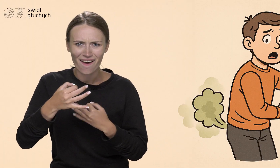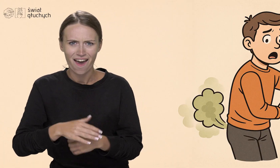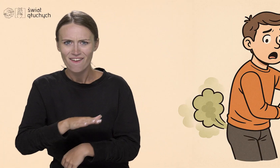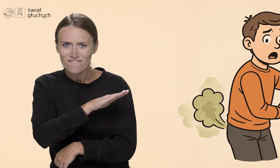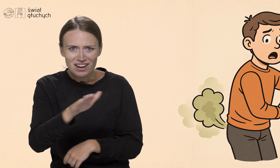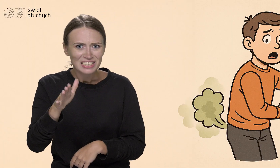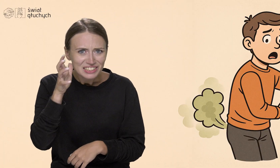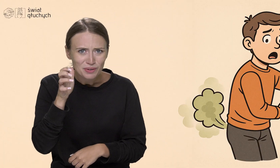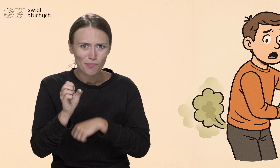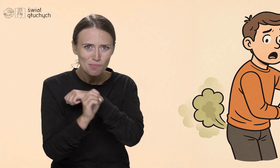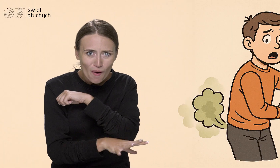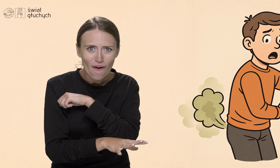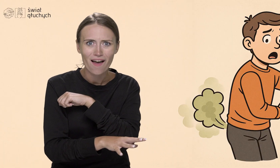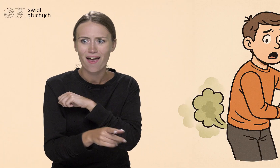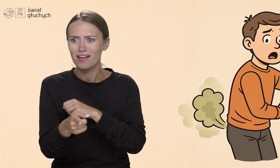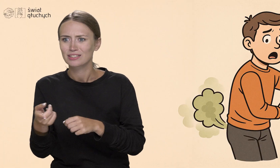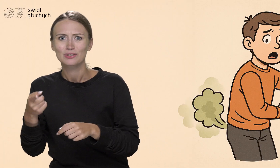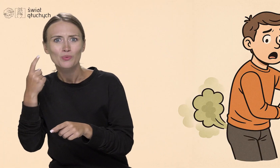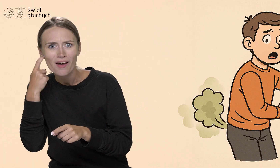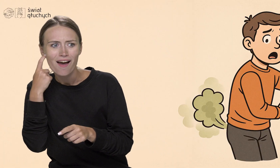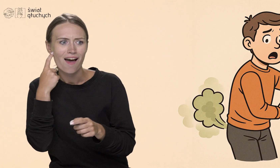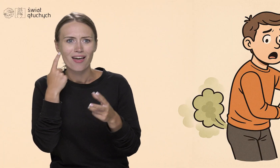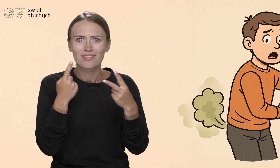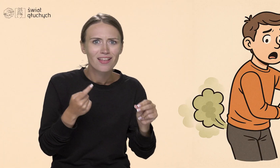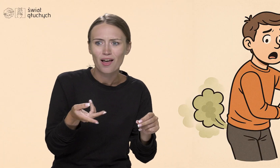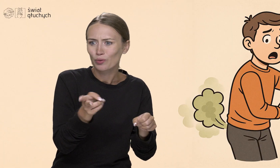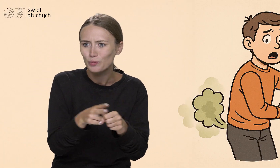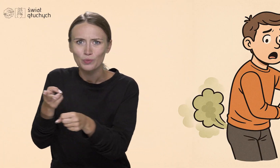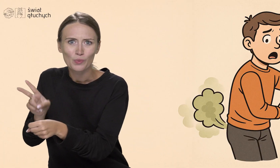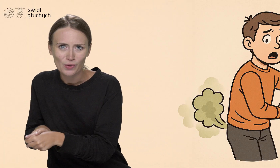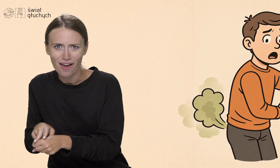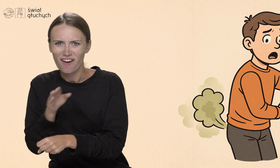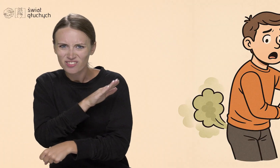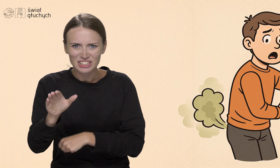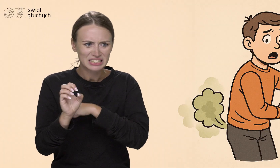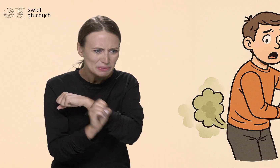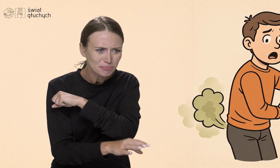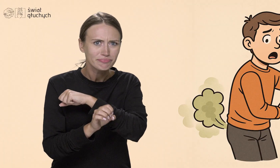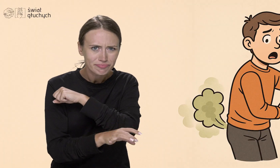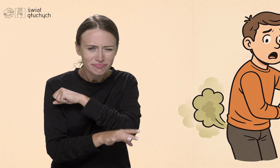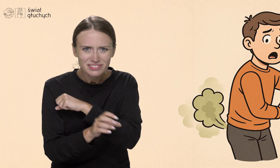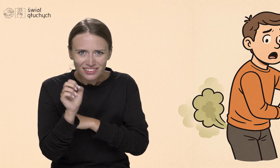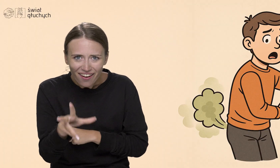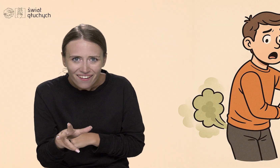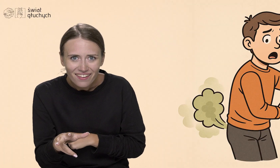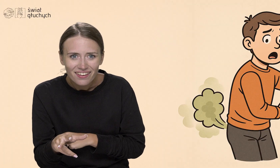“Can everyone hear farts?” “Which ones can you hear and which ones not?” “Does everyone fart?”